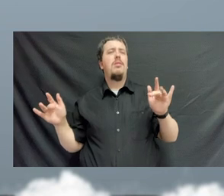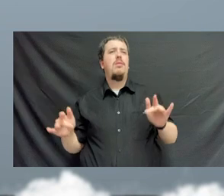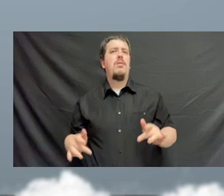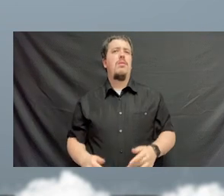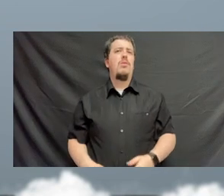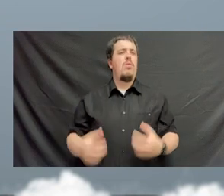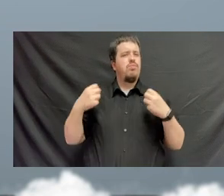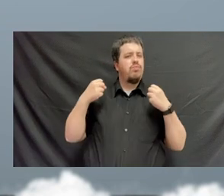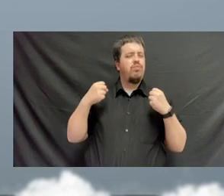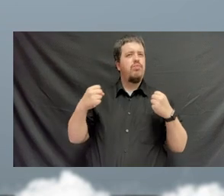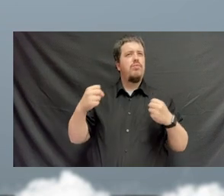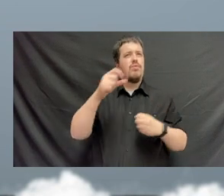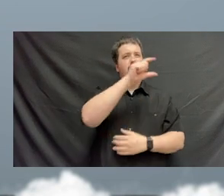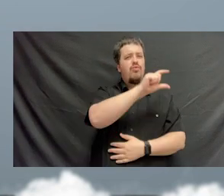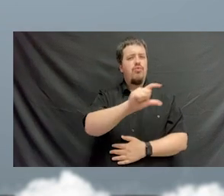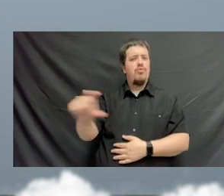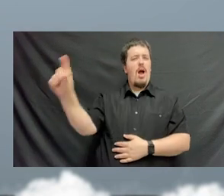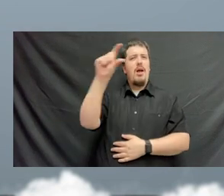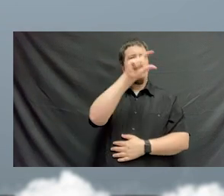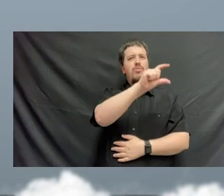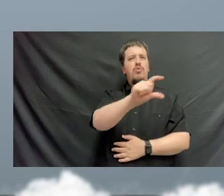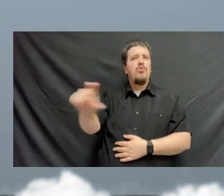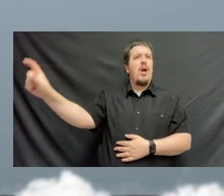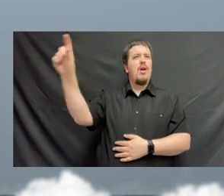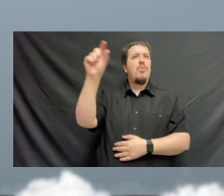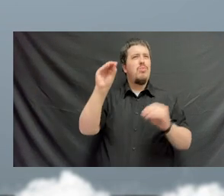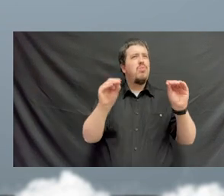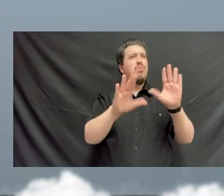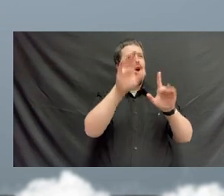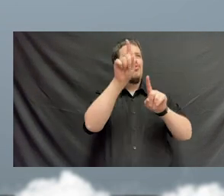Whose broad stripes and bright stars